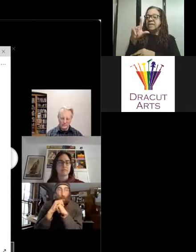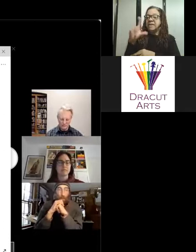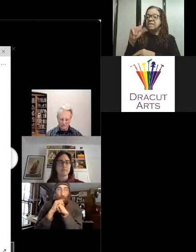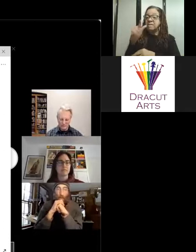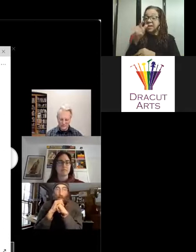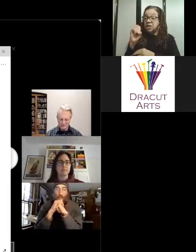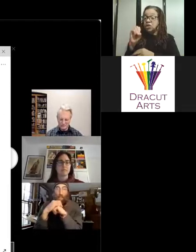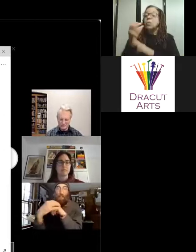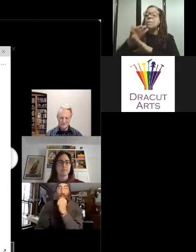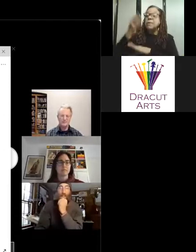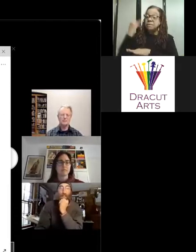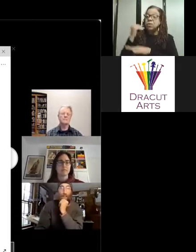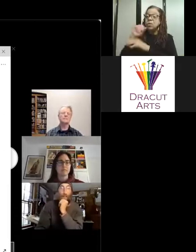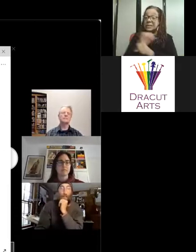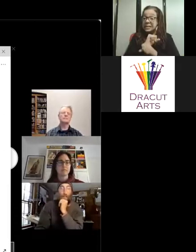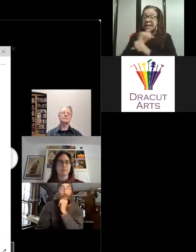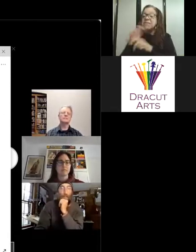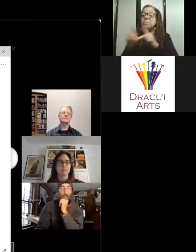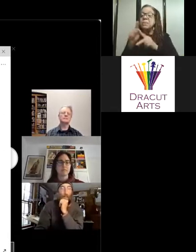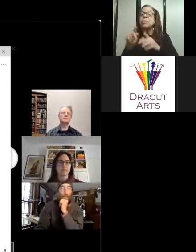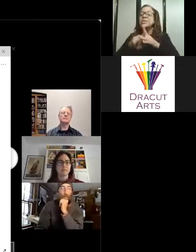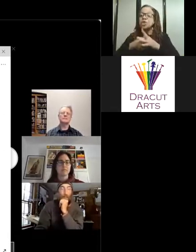putting their lives together, and starting to build houses and starting to